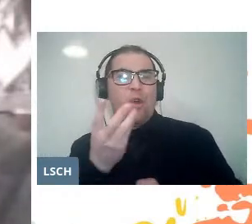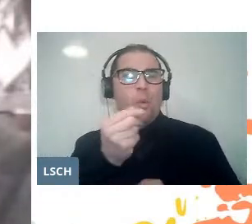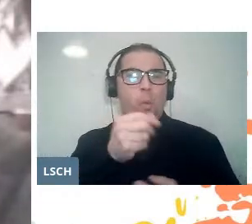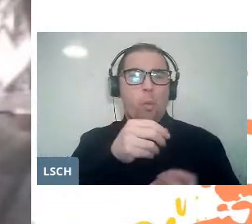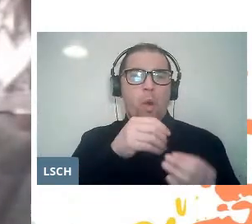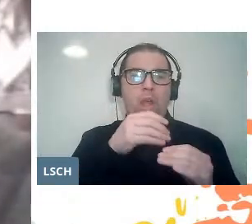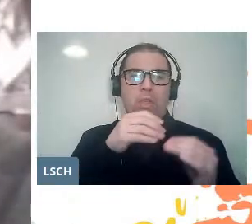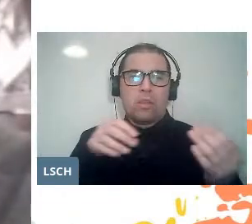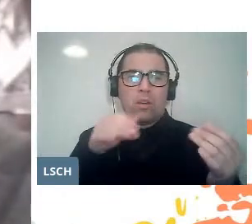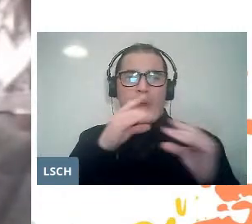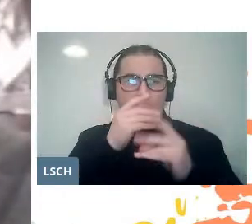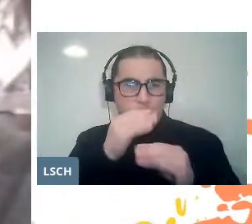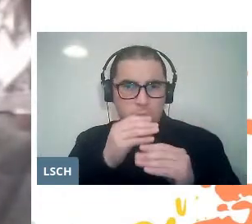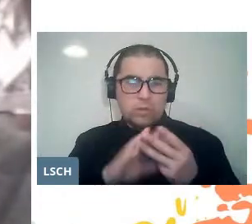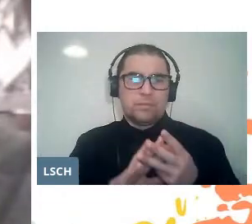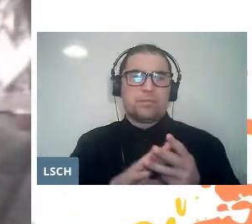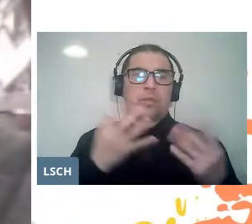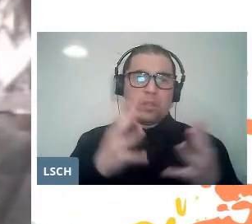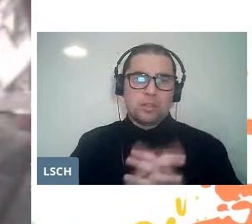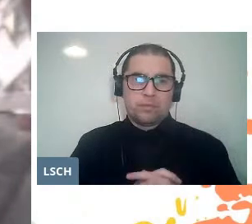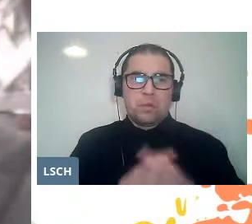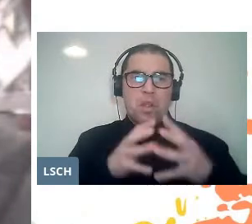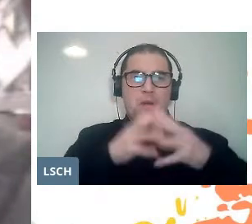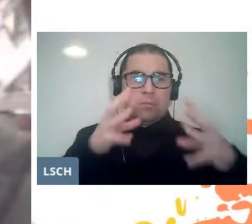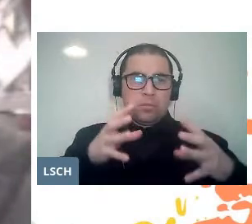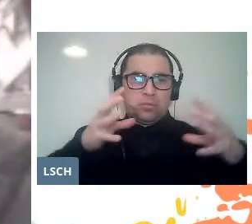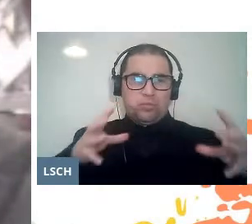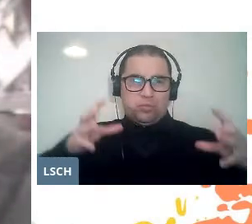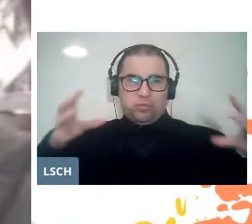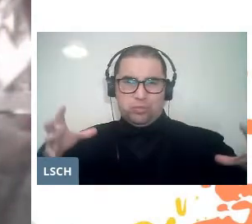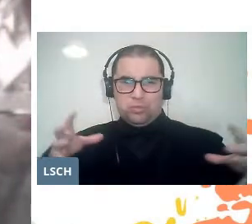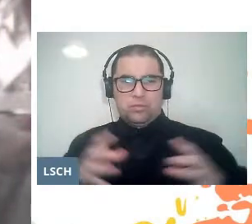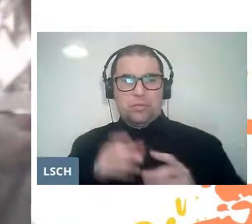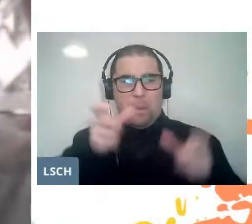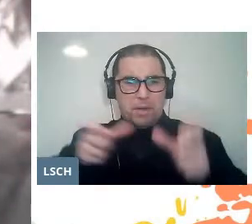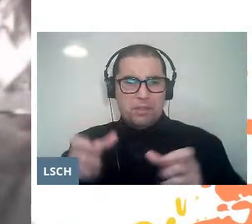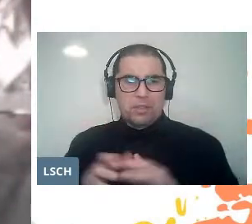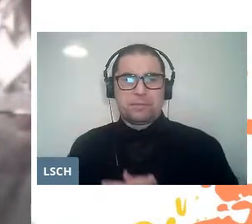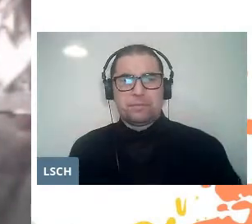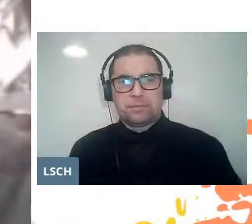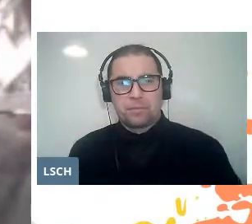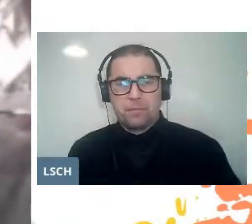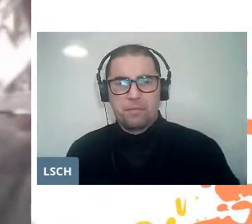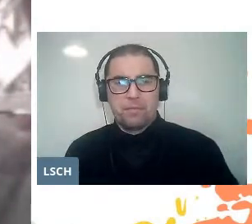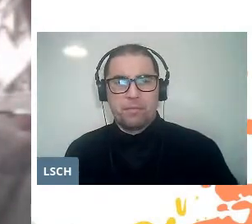therefore, for a large number of players. Pieces of long duration.